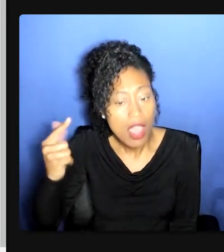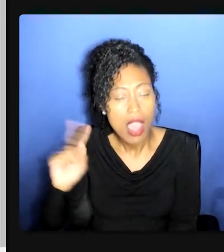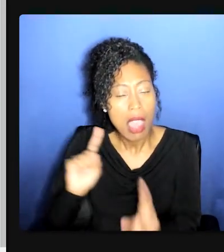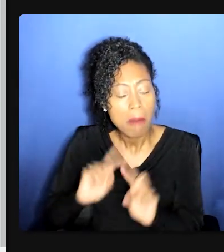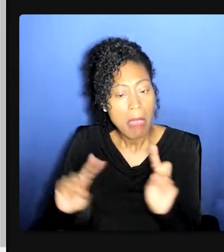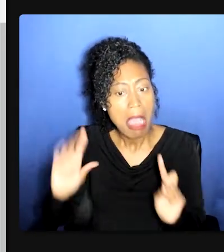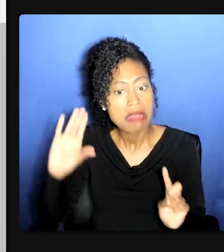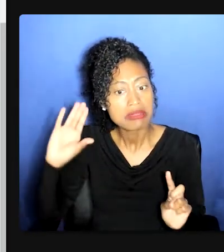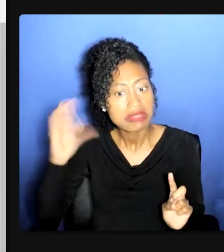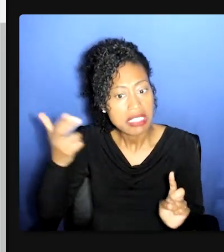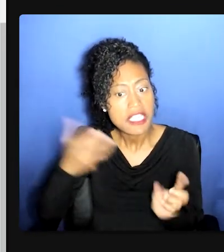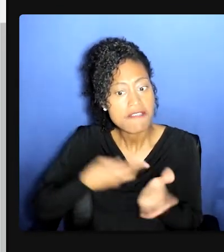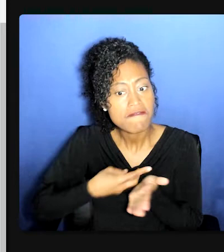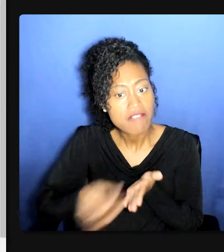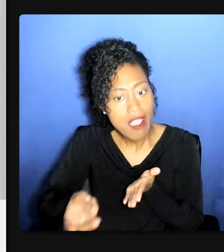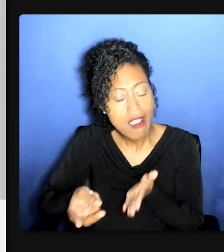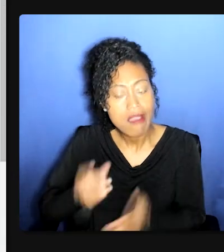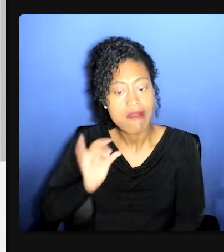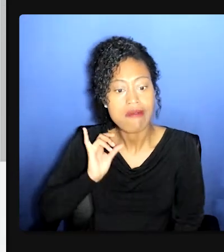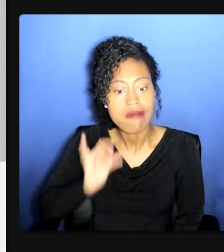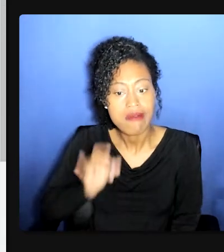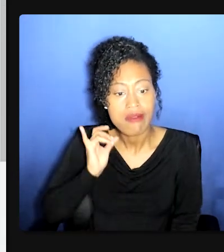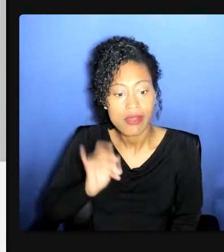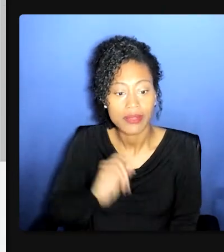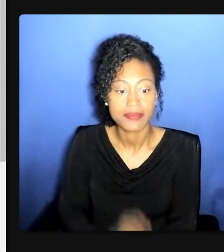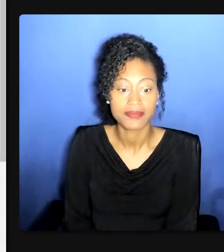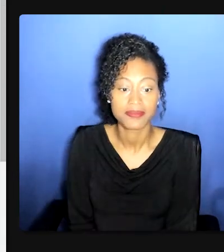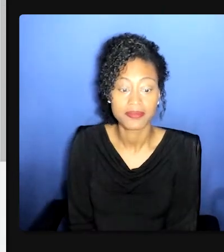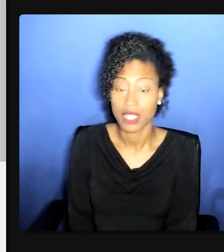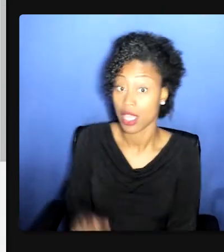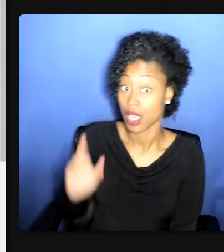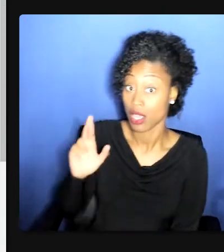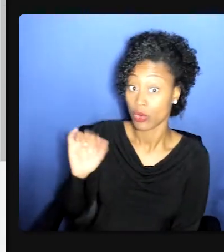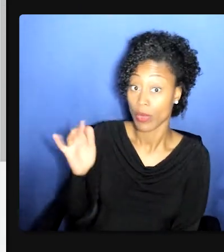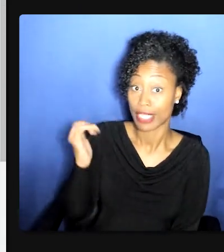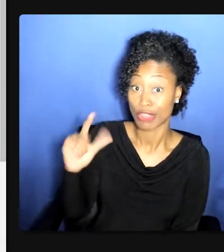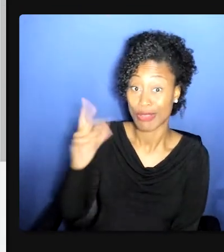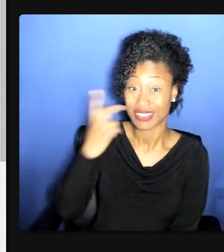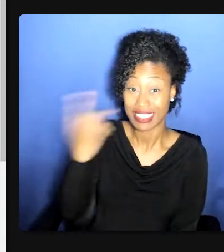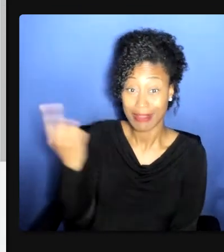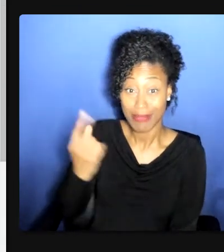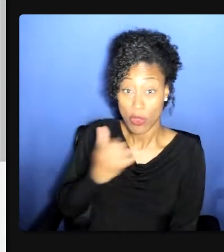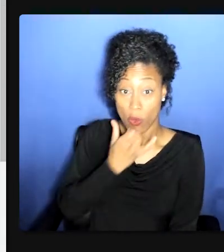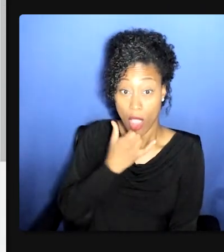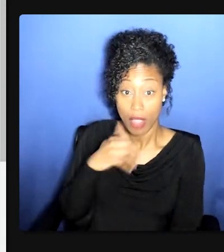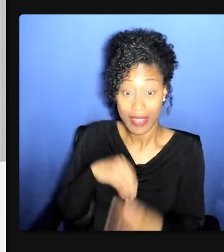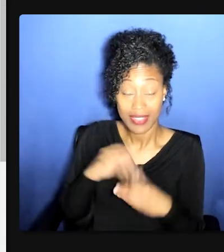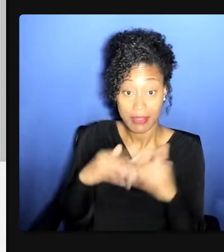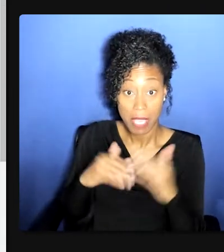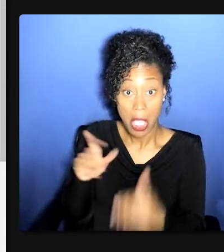But it seems the build failed. Rachel, can you see anything wrong in this build?